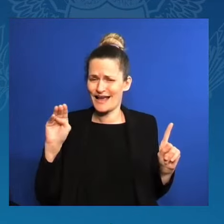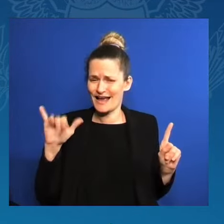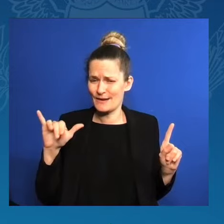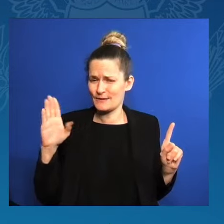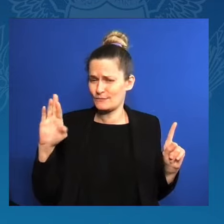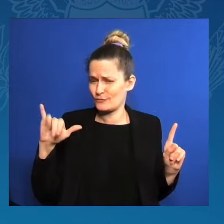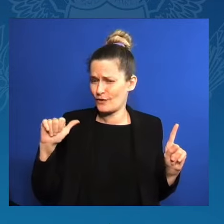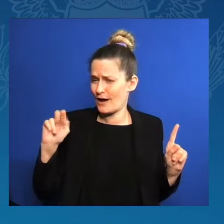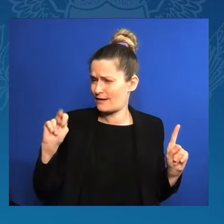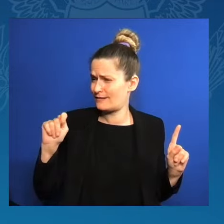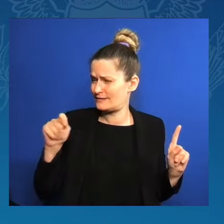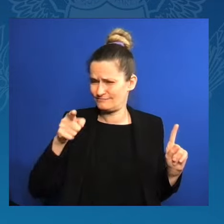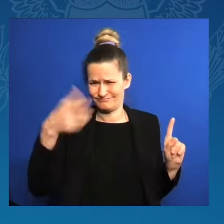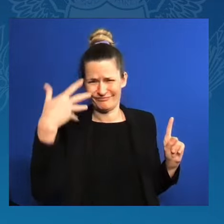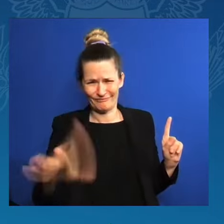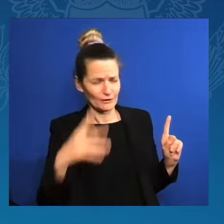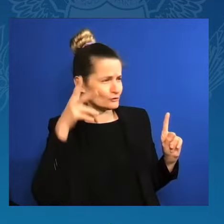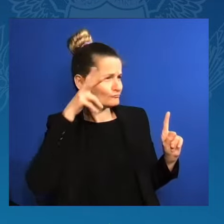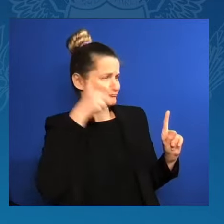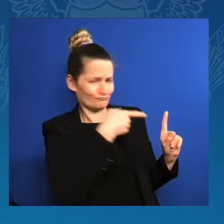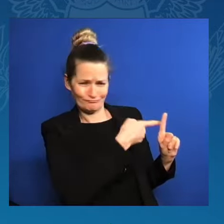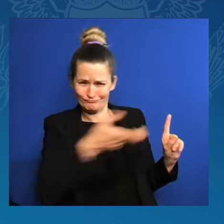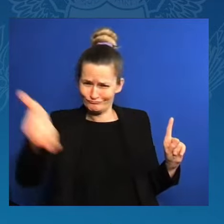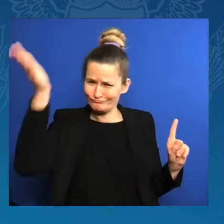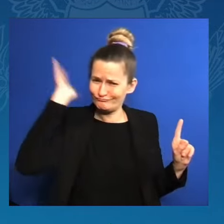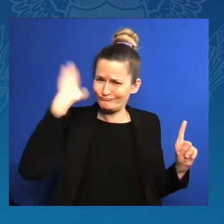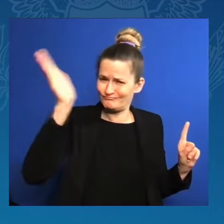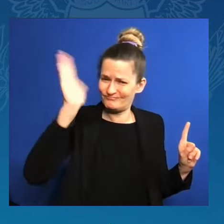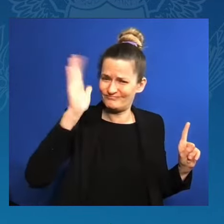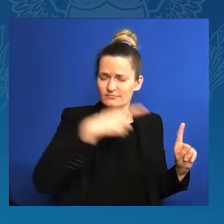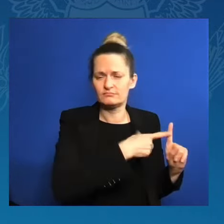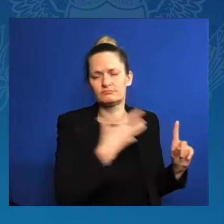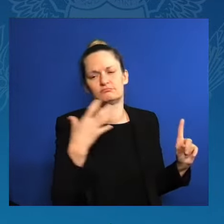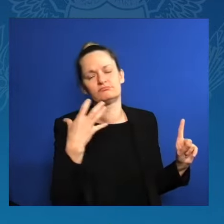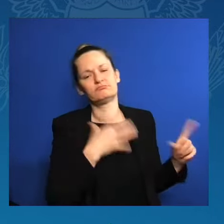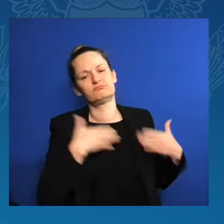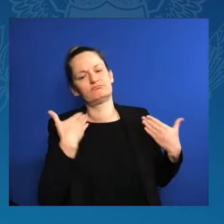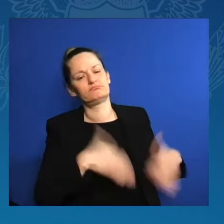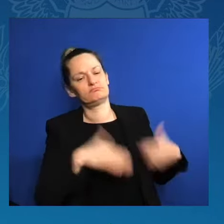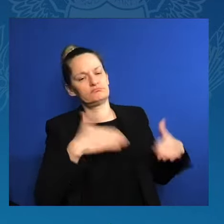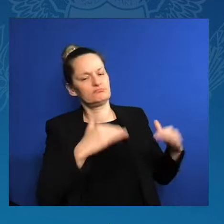Like so many of our medical health professionals, these are very trying times.